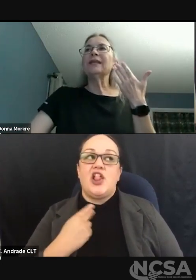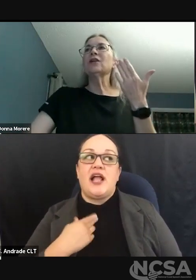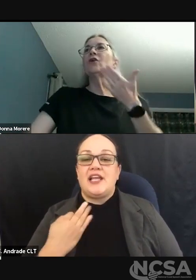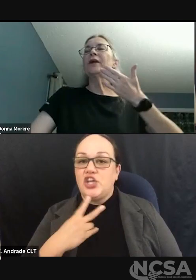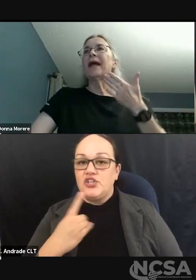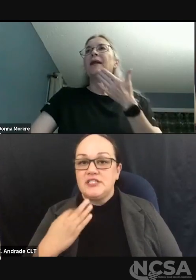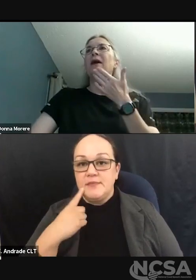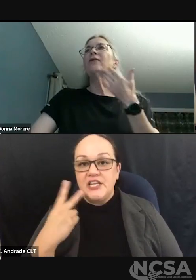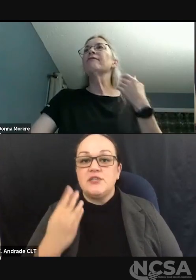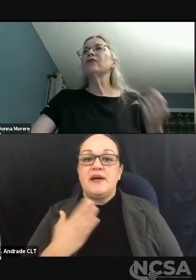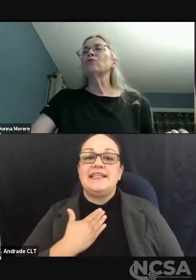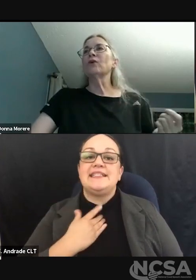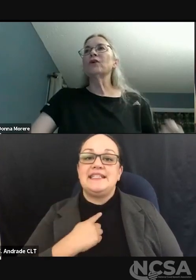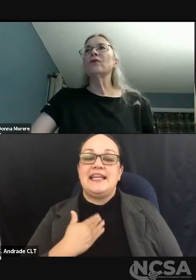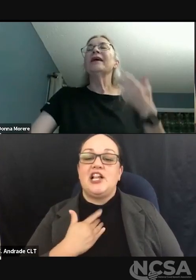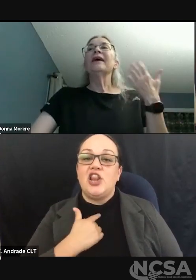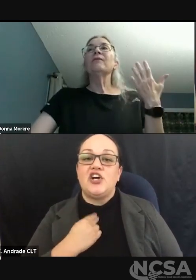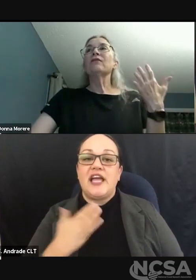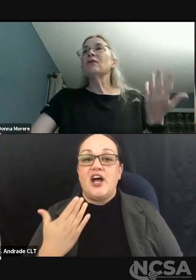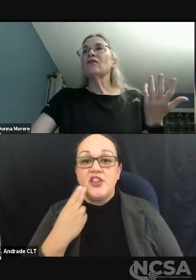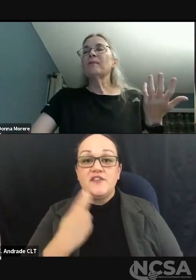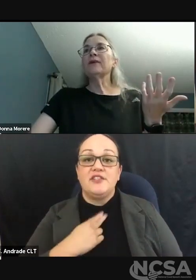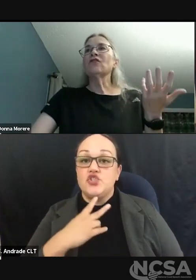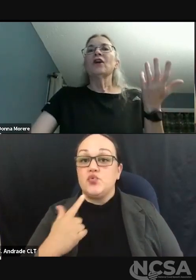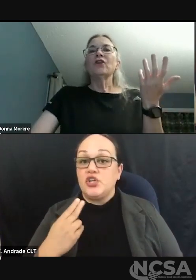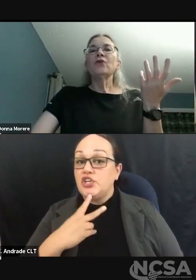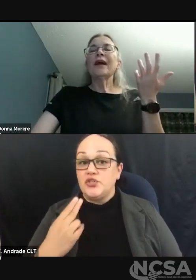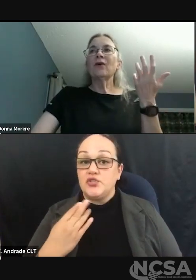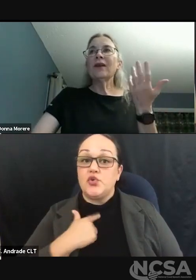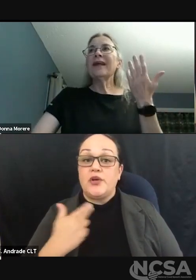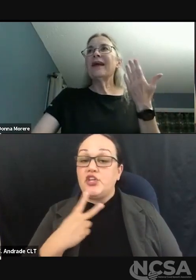but it did look at other visual cues and with Cued Speech you not only have